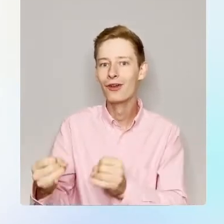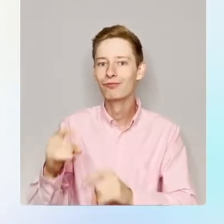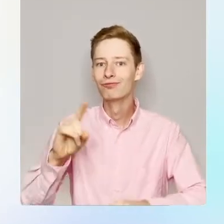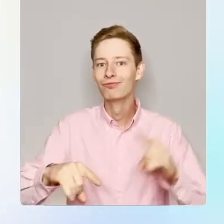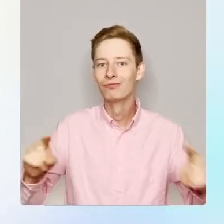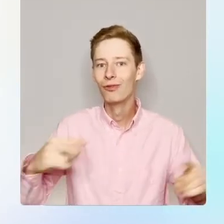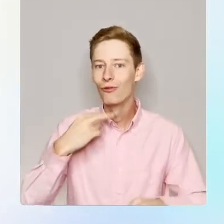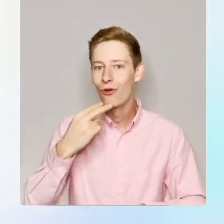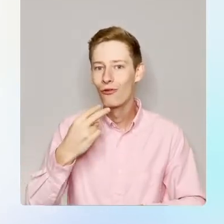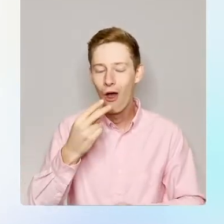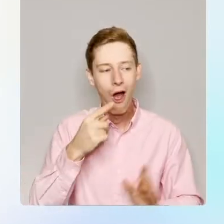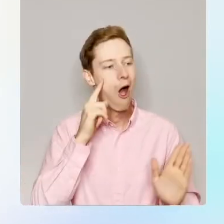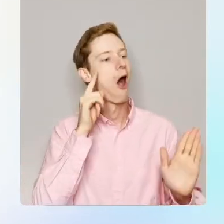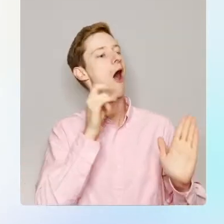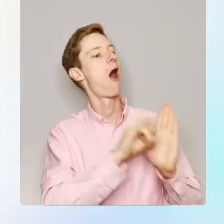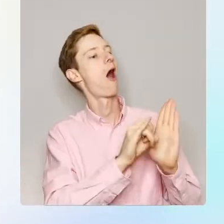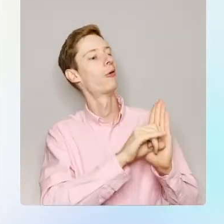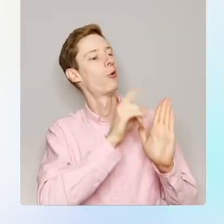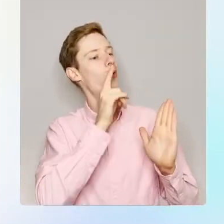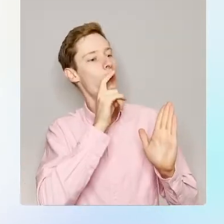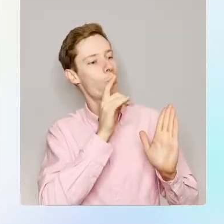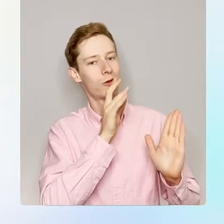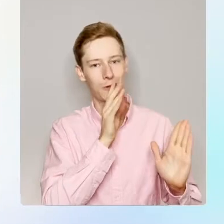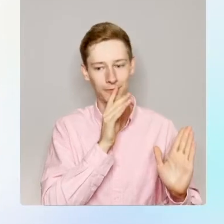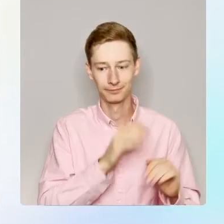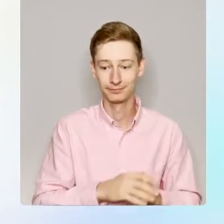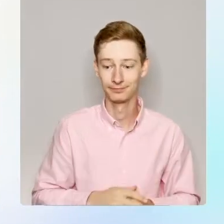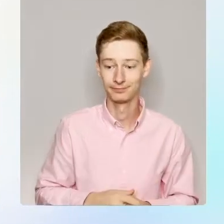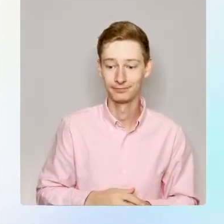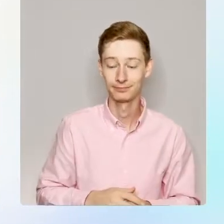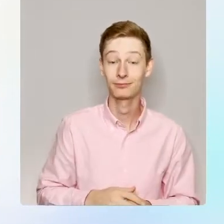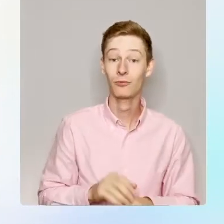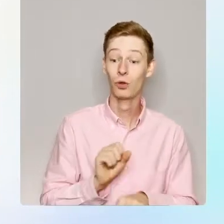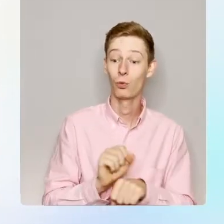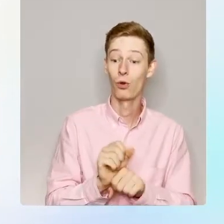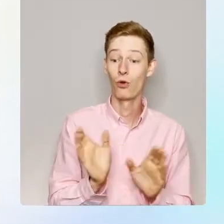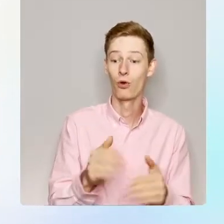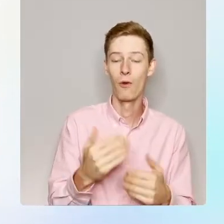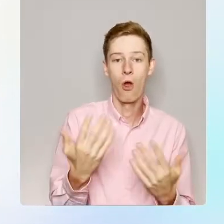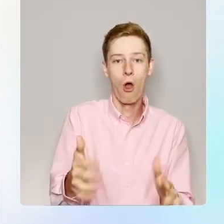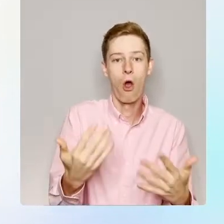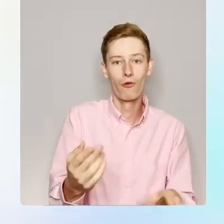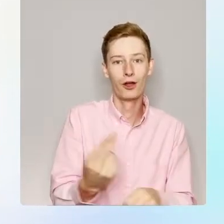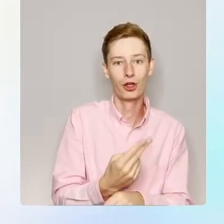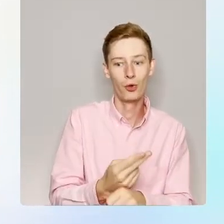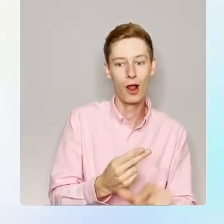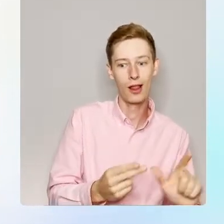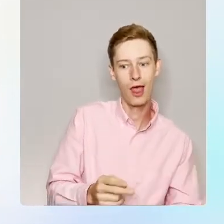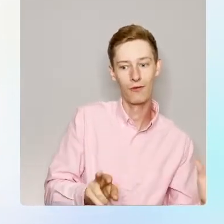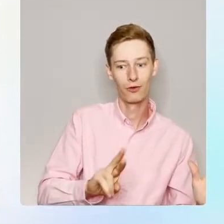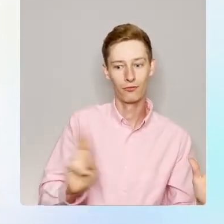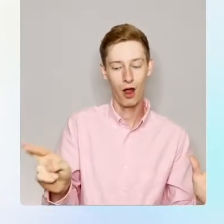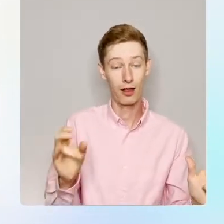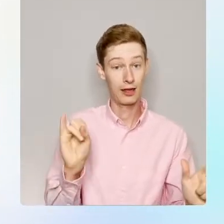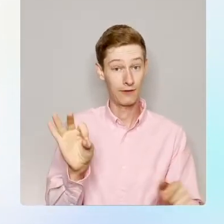Workrooms also leverages audio directionality. So if someone is speaking towards you, they will sound clear.